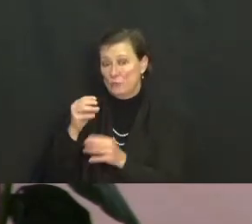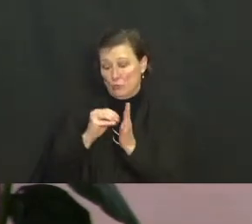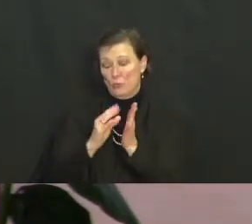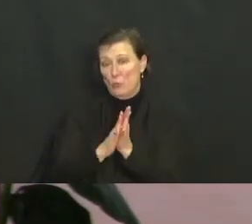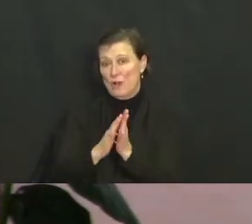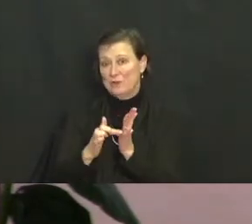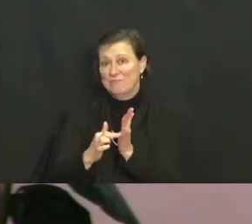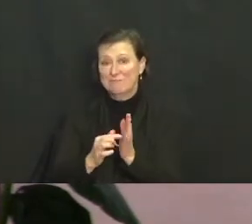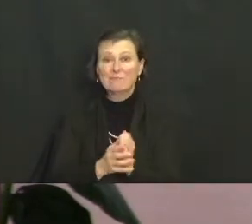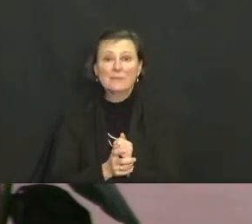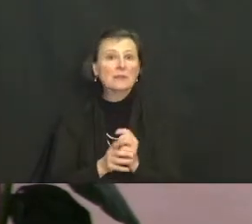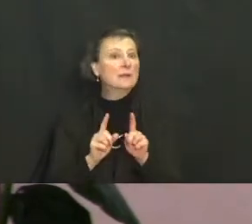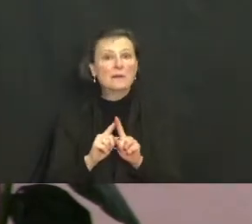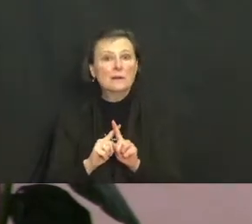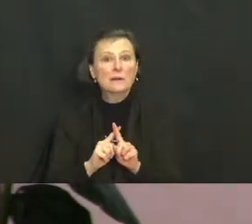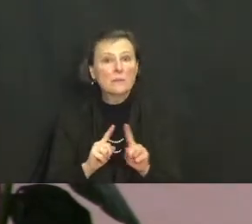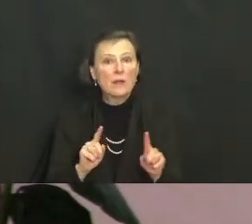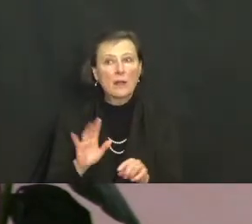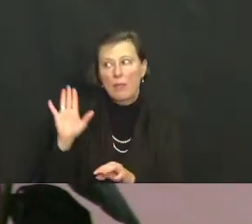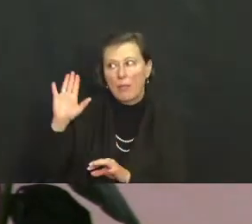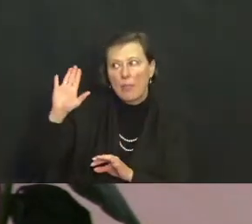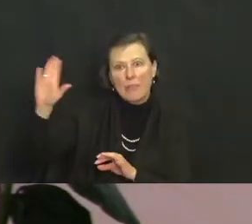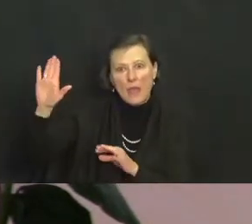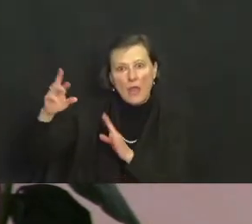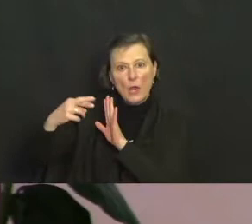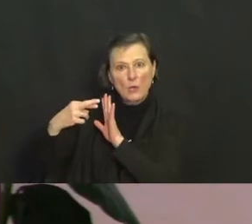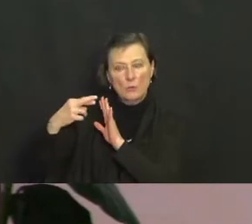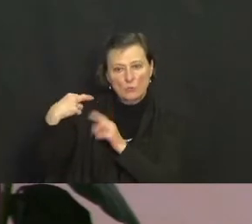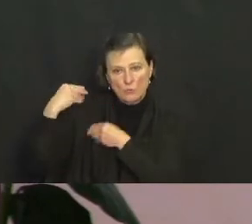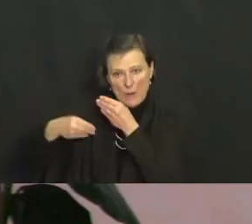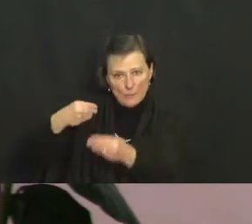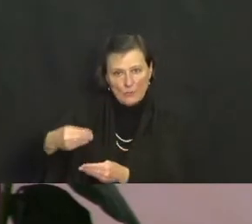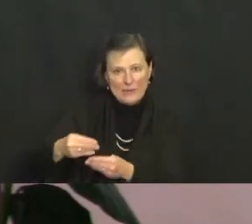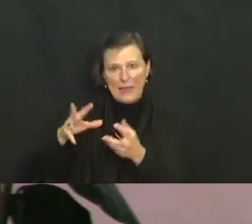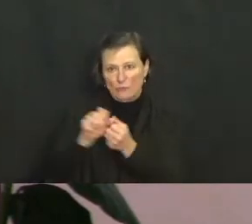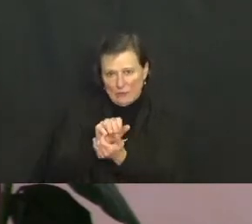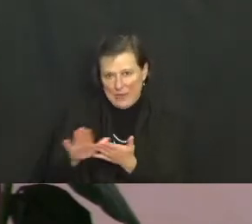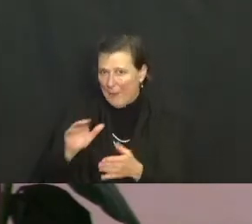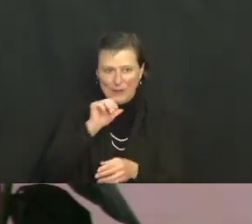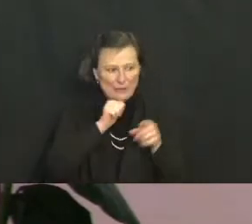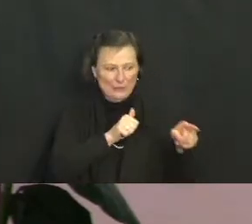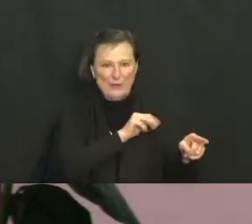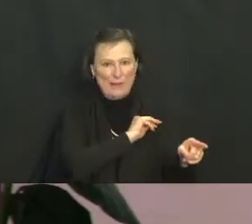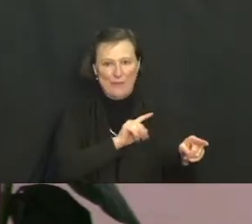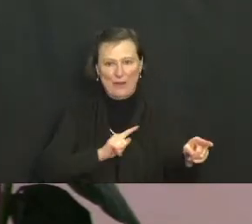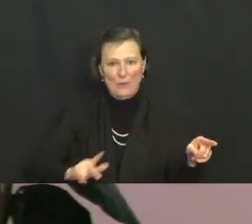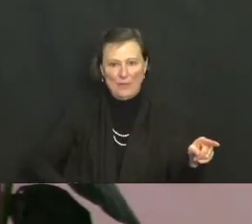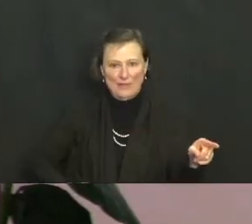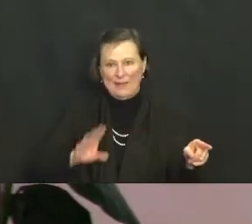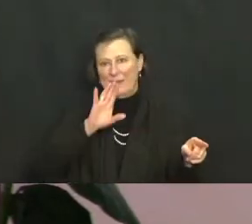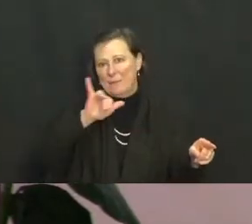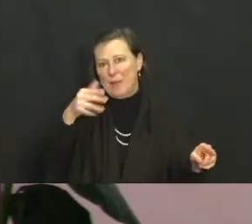And, yet it was their reputation, not King’s, that was damaged by J Edgar Hoover’s cruel